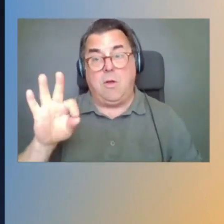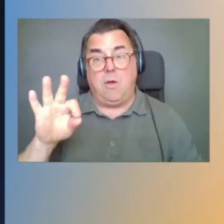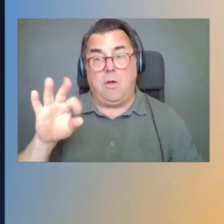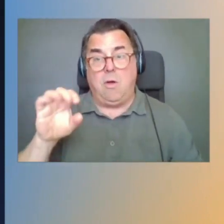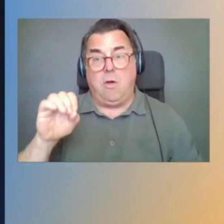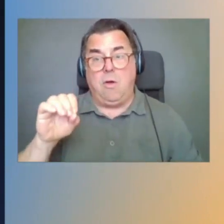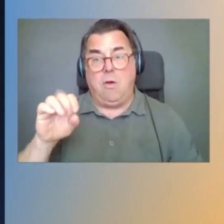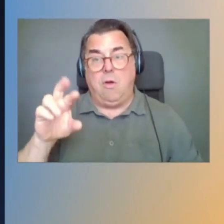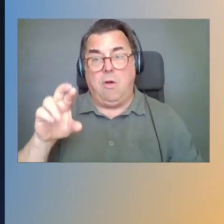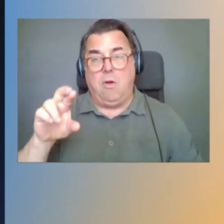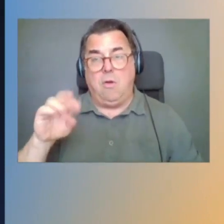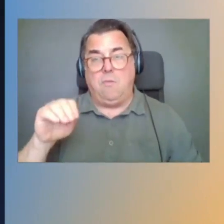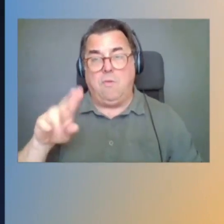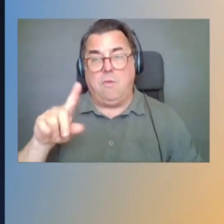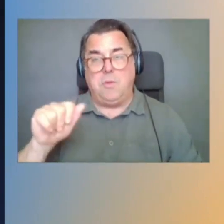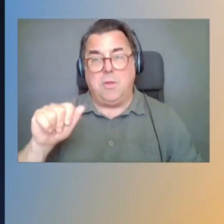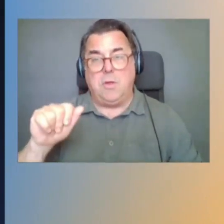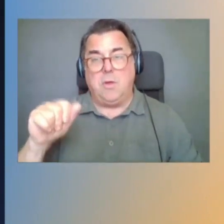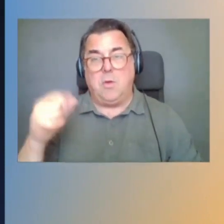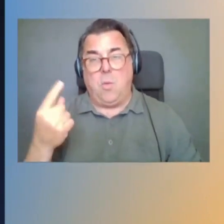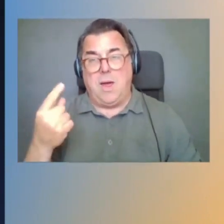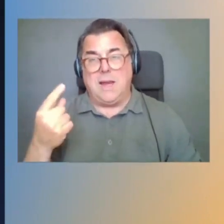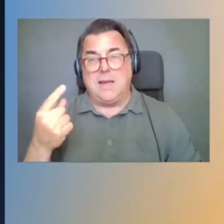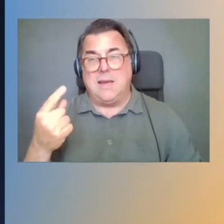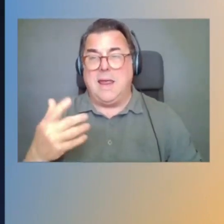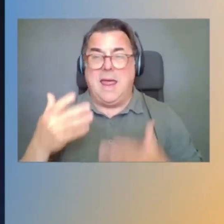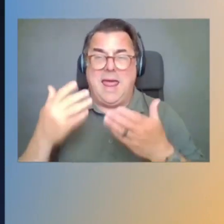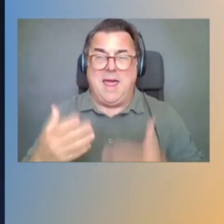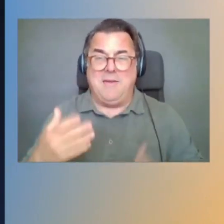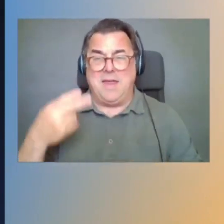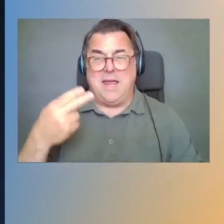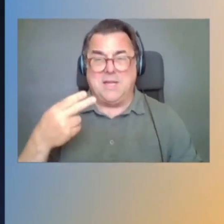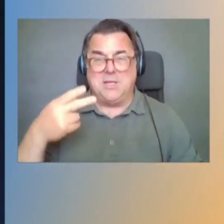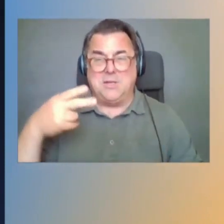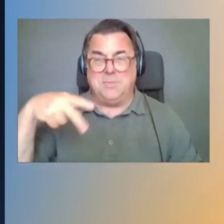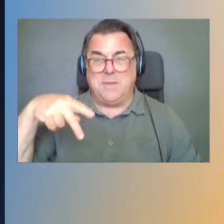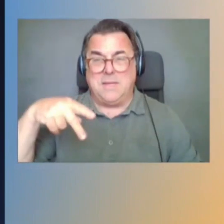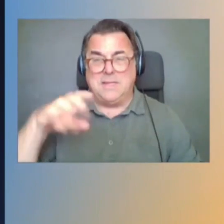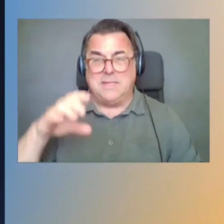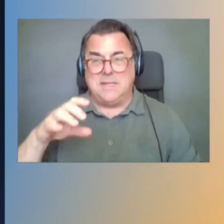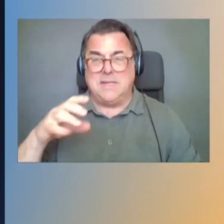HPC-like kind of simulation. They're doing CFD to analyze the airflow